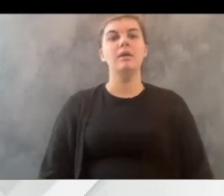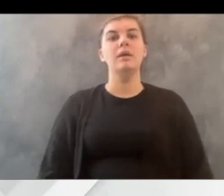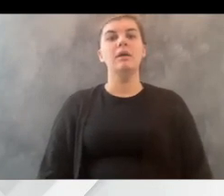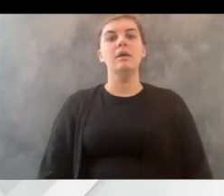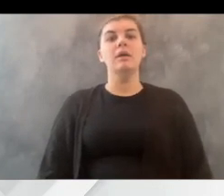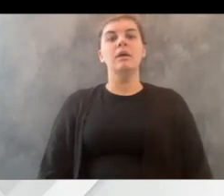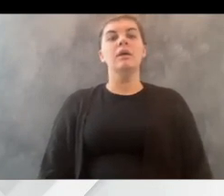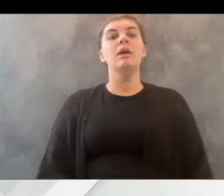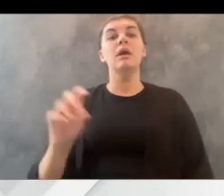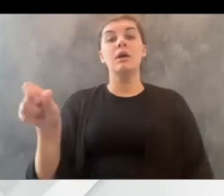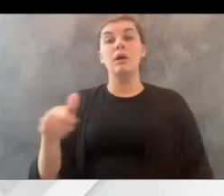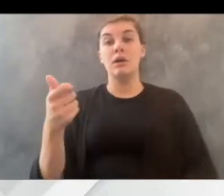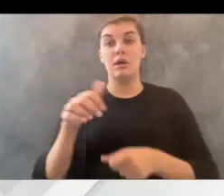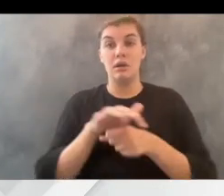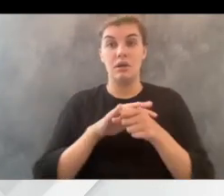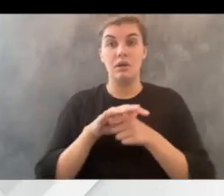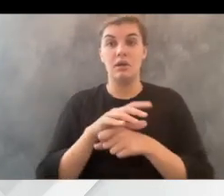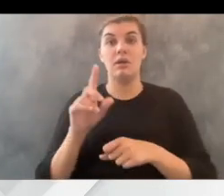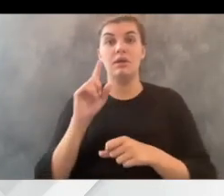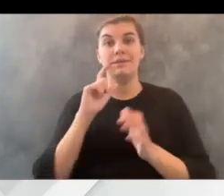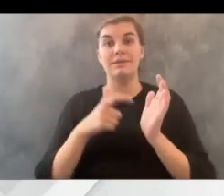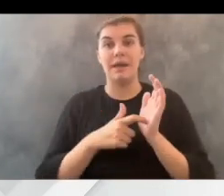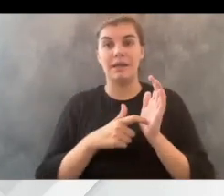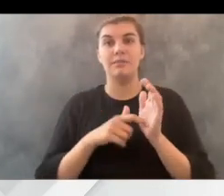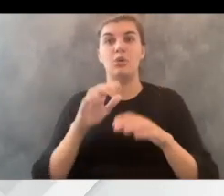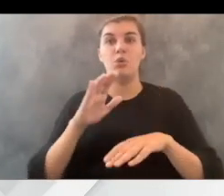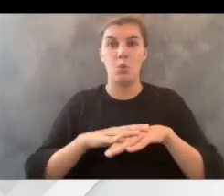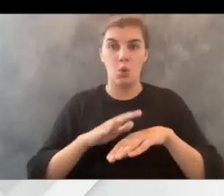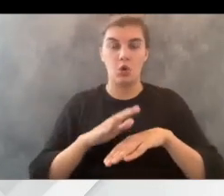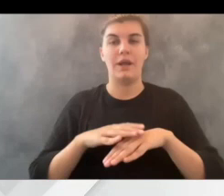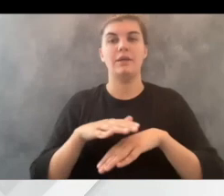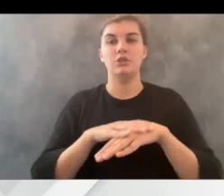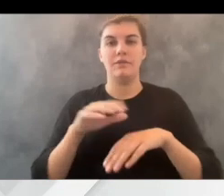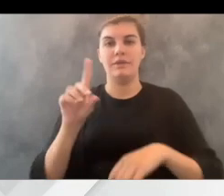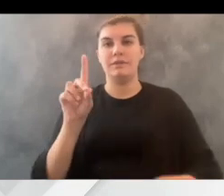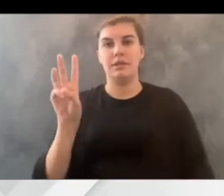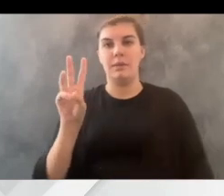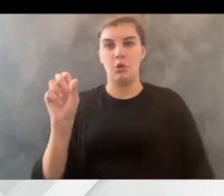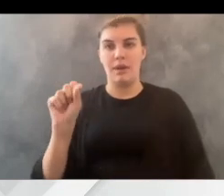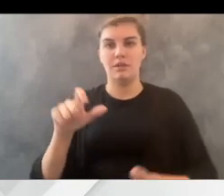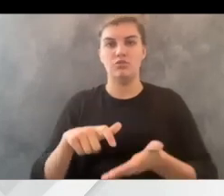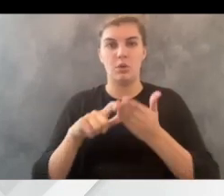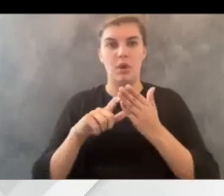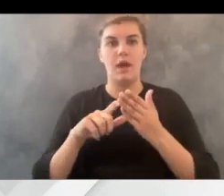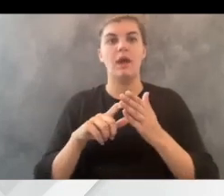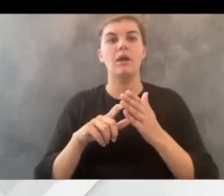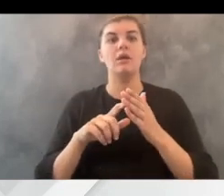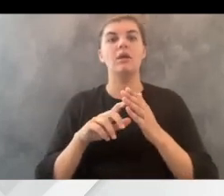Other areas where detectable warning surfaces are required include boarding platforms that